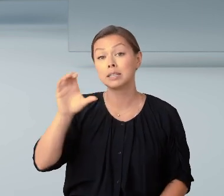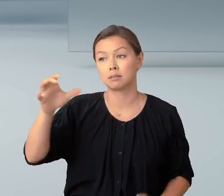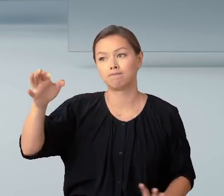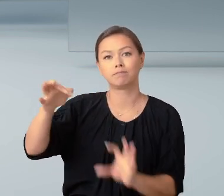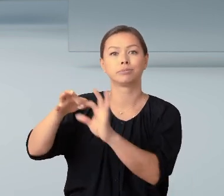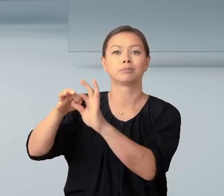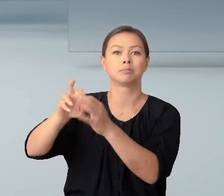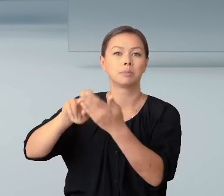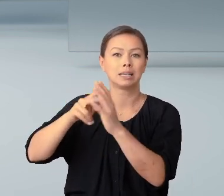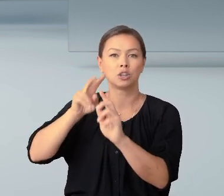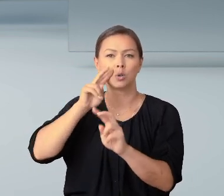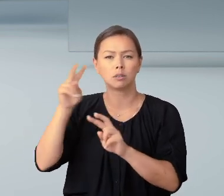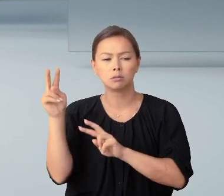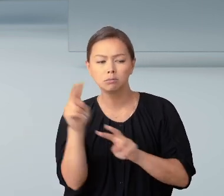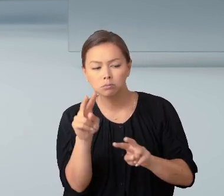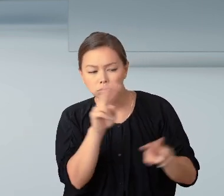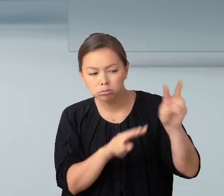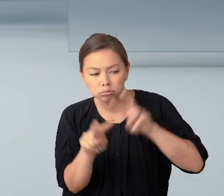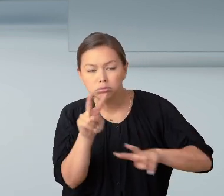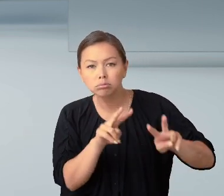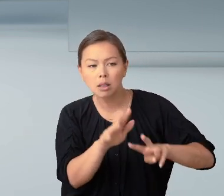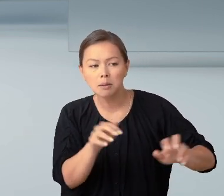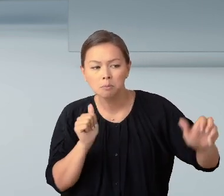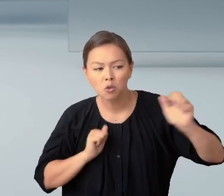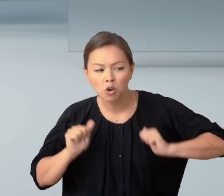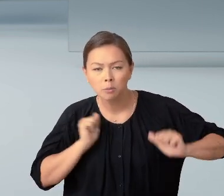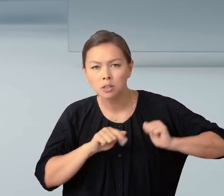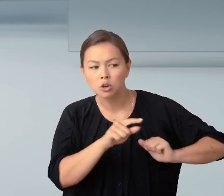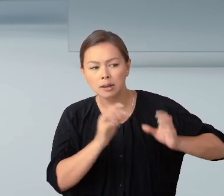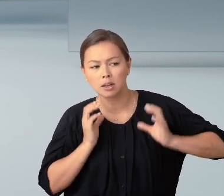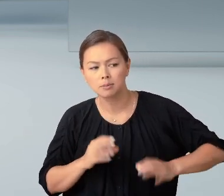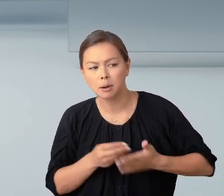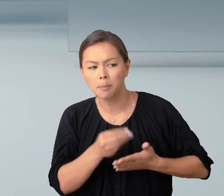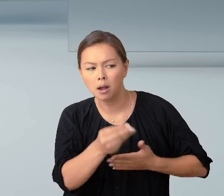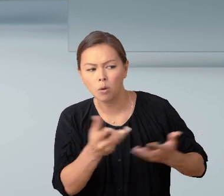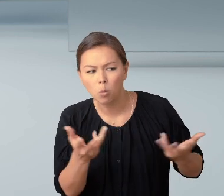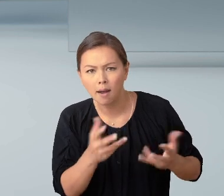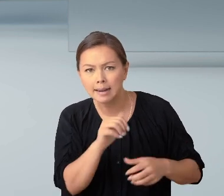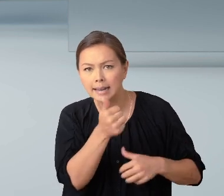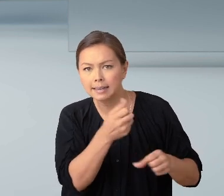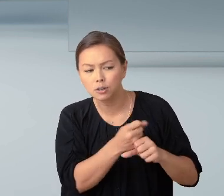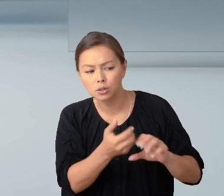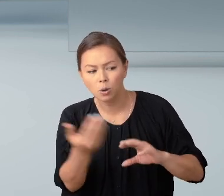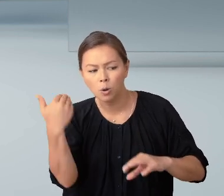years ago as well, looking at vendor performance or looking at customer, what did the customer buy? You have access to all that